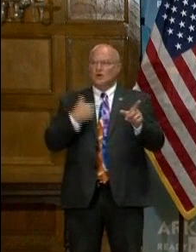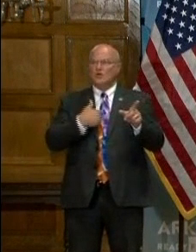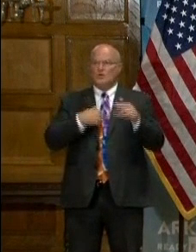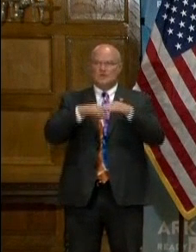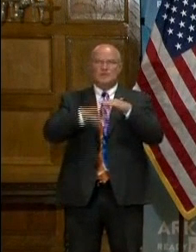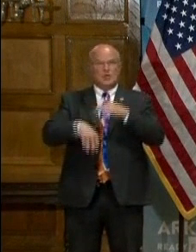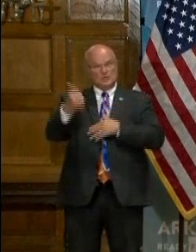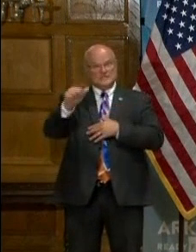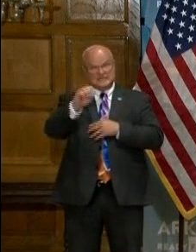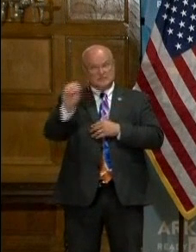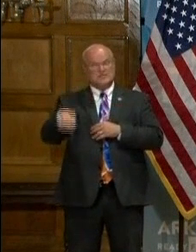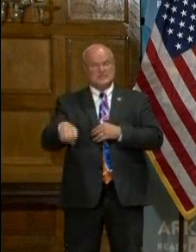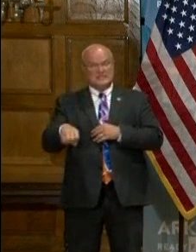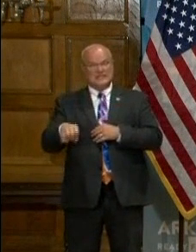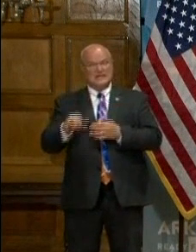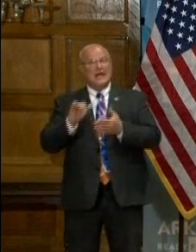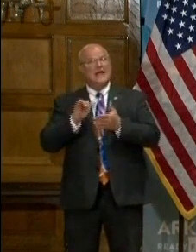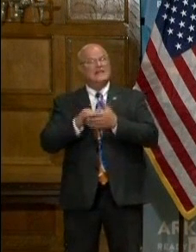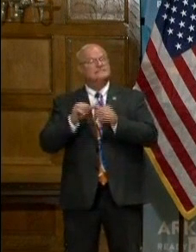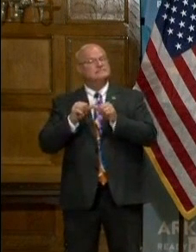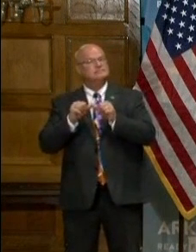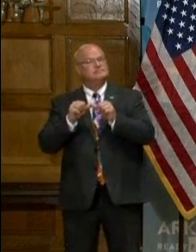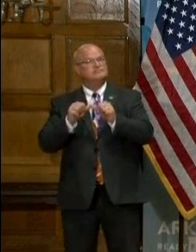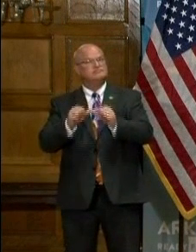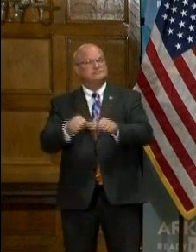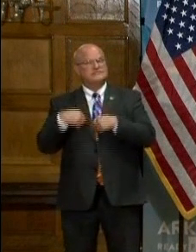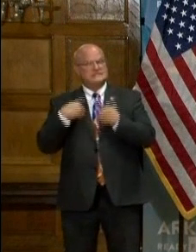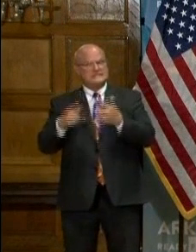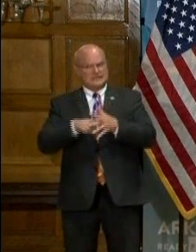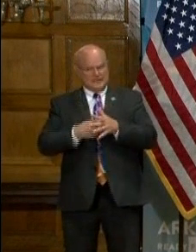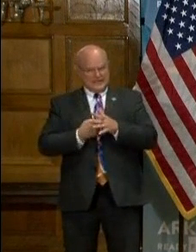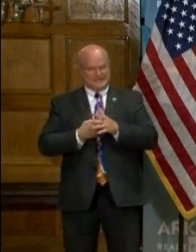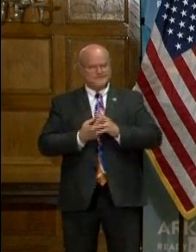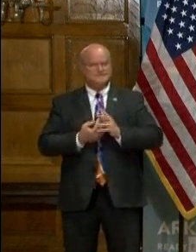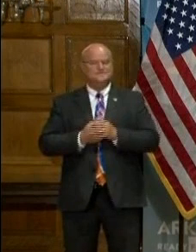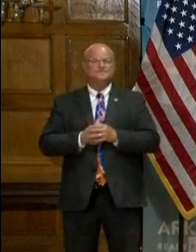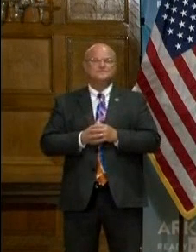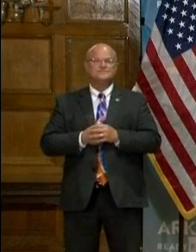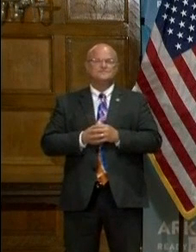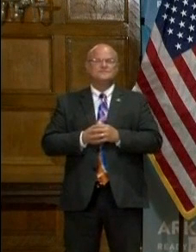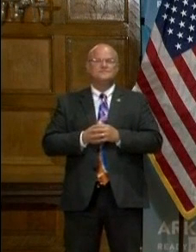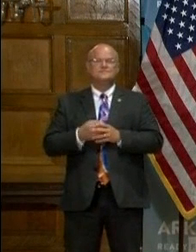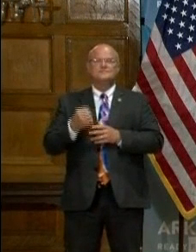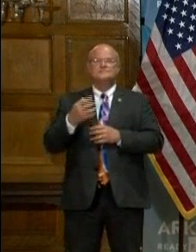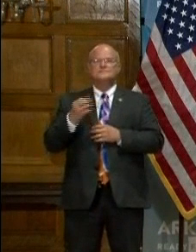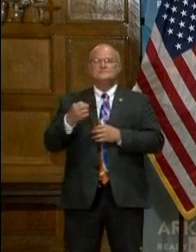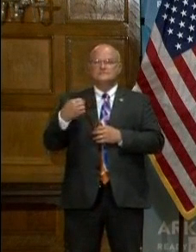POSITIVITY RATE REMAINING FAIRLY CONSTANT. NOT AS LOW AS WE WOULD LIKE IT TO BE. WE WOULD LIKE IT TO GET UNDER THE 5 PERCENT LEVEL, BUT WE ARE